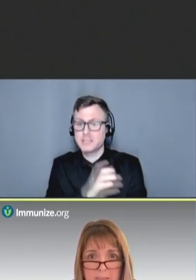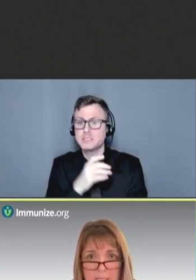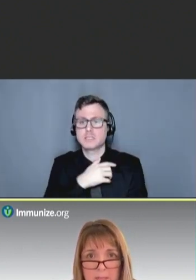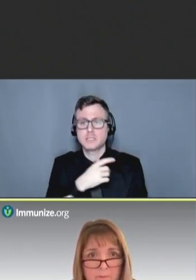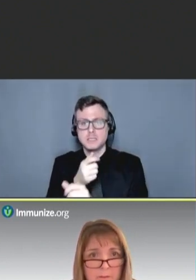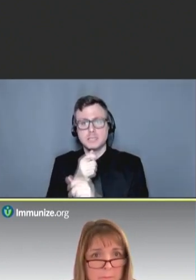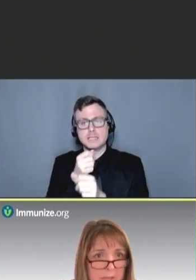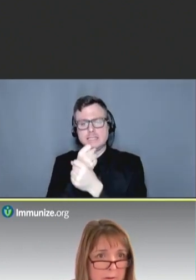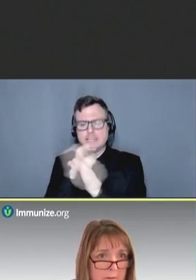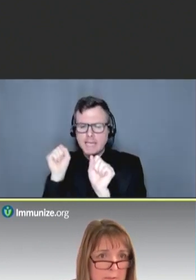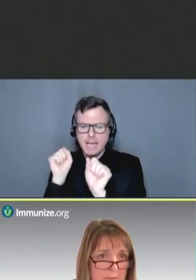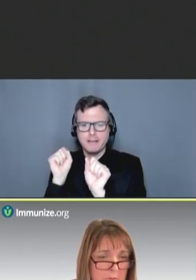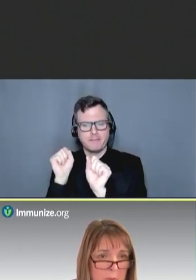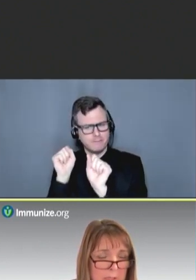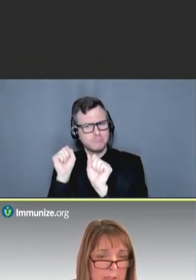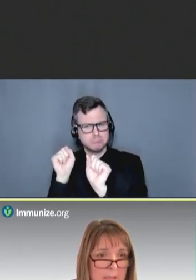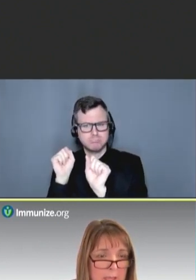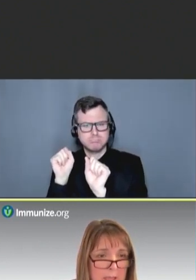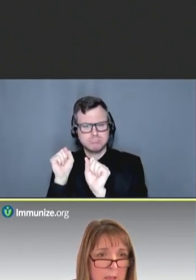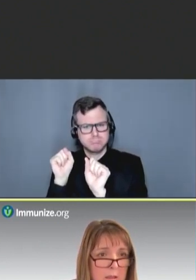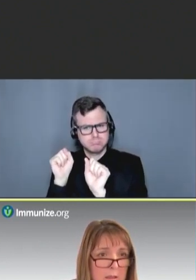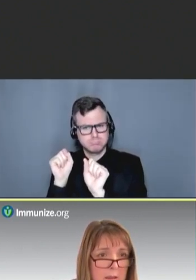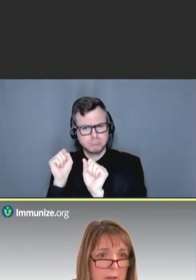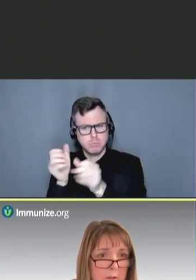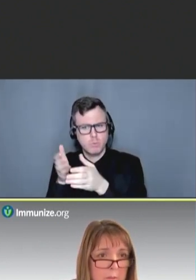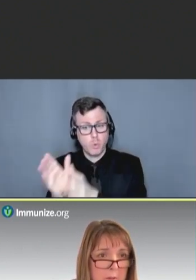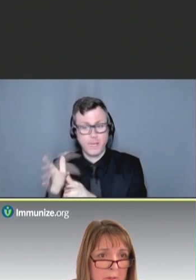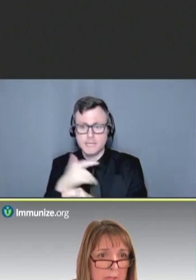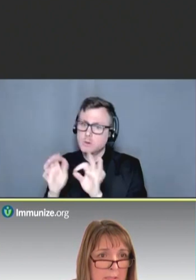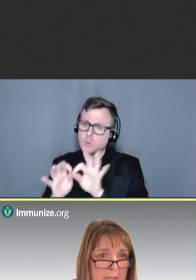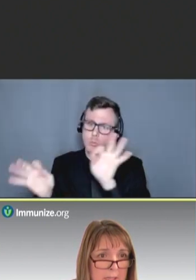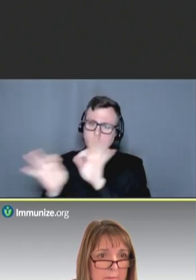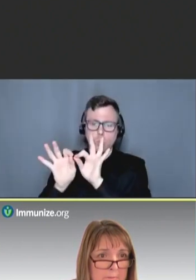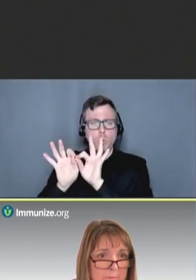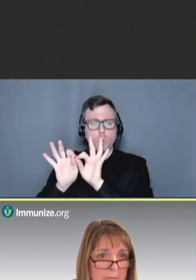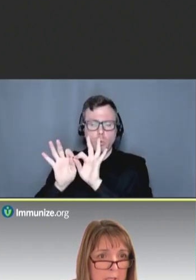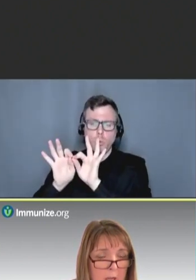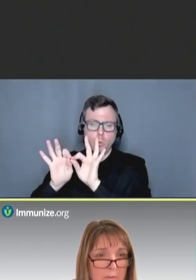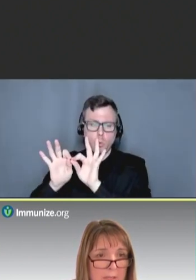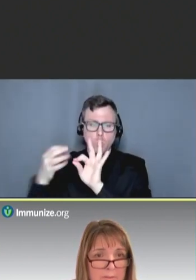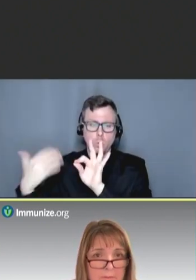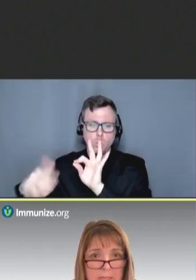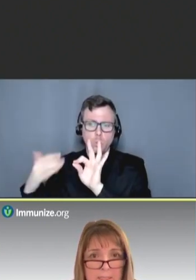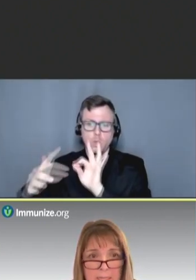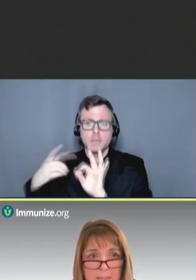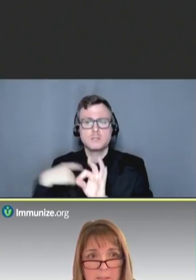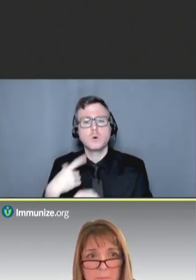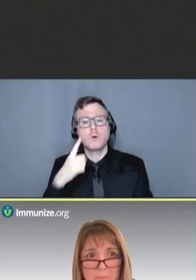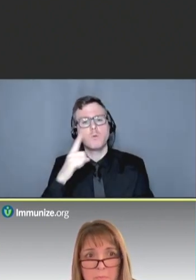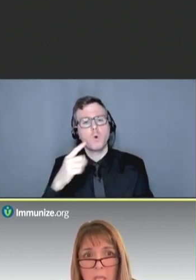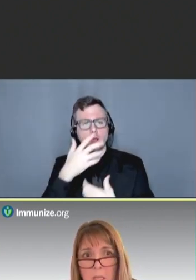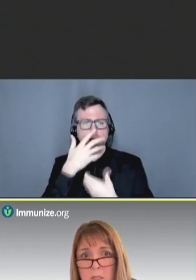safe manner is really key component of confidence in vaccines.